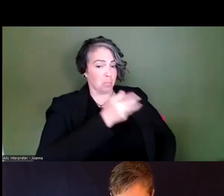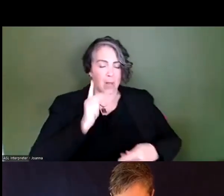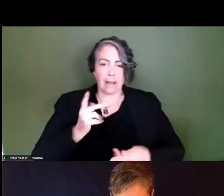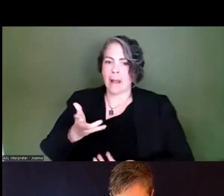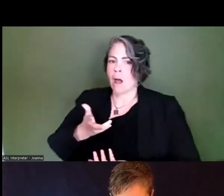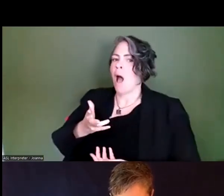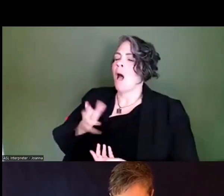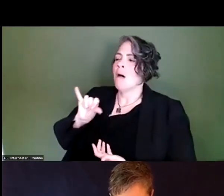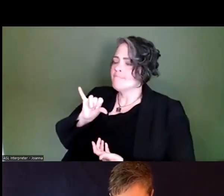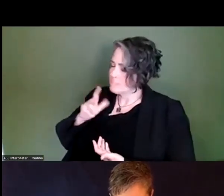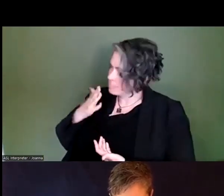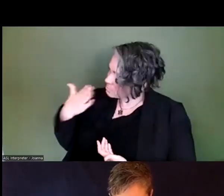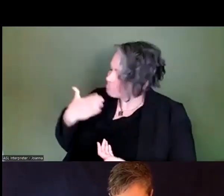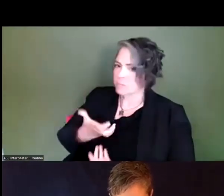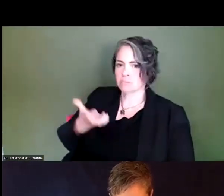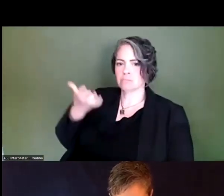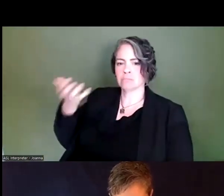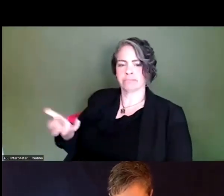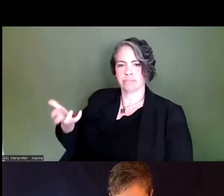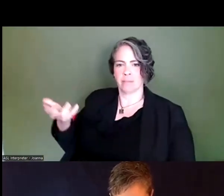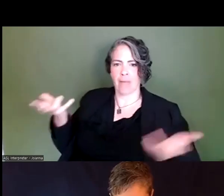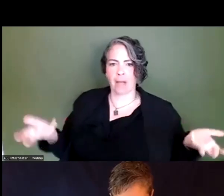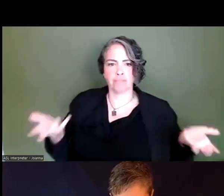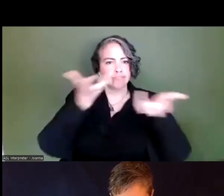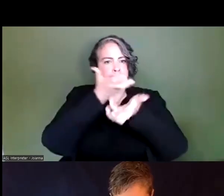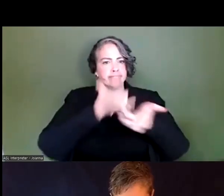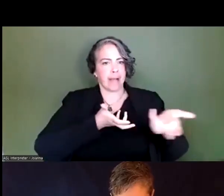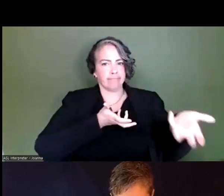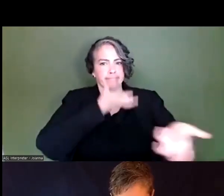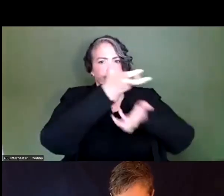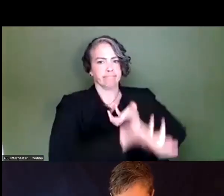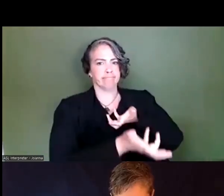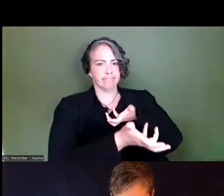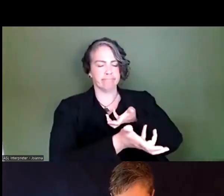their stuff. They're not being told what to do. And so that holistic, that holistic approach,